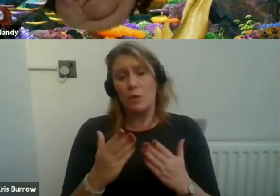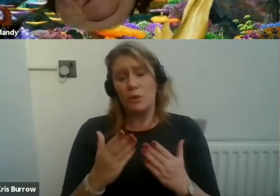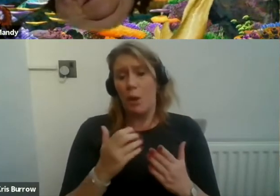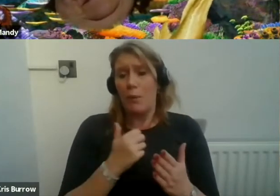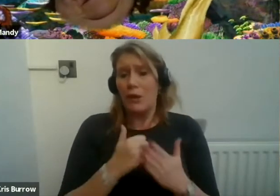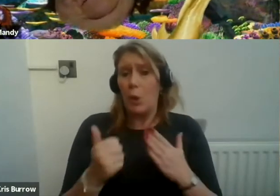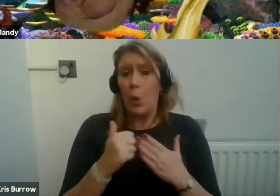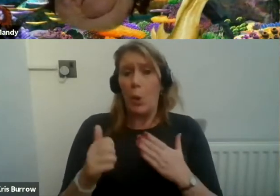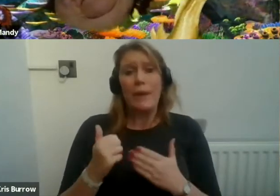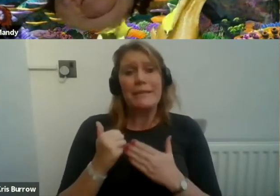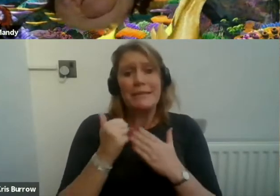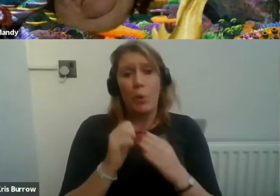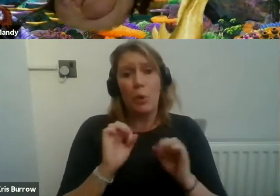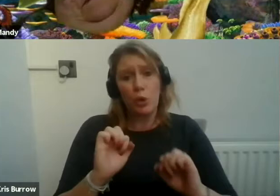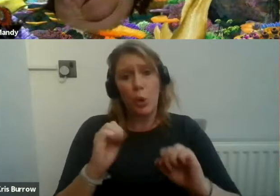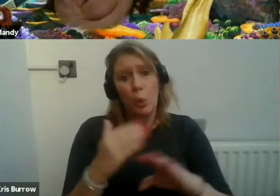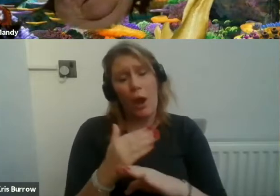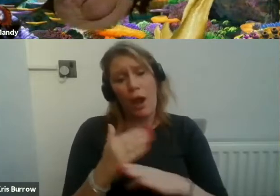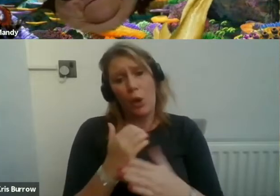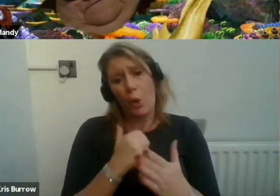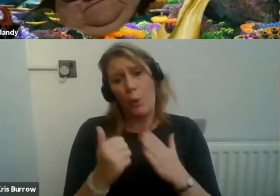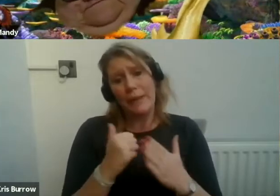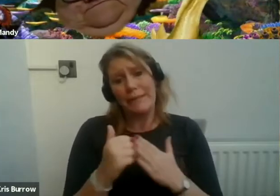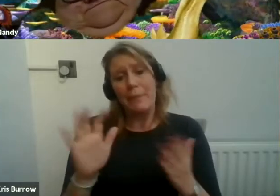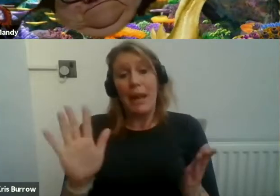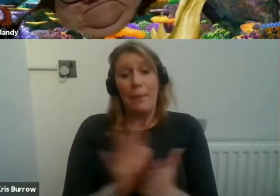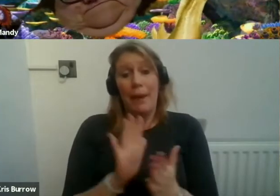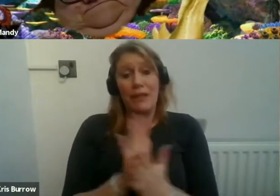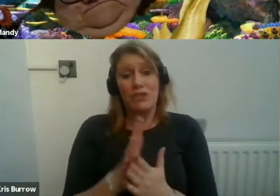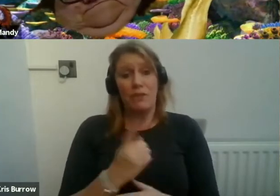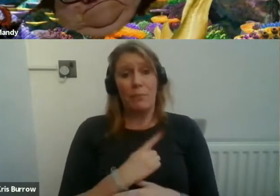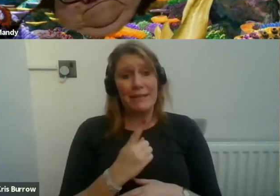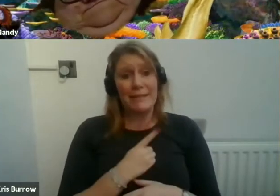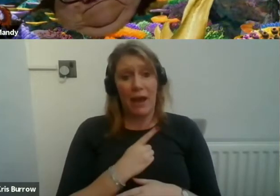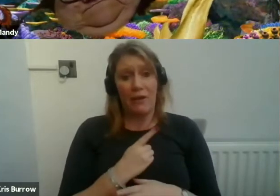your work. It has been a real pleasure for me, I'm mindful, I'm just trying to work